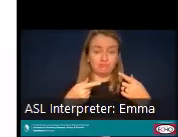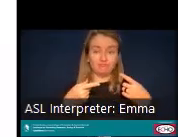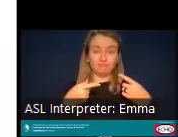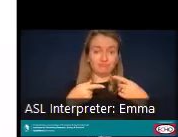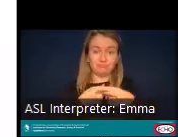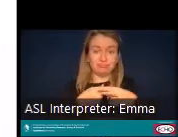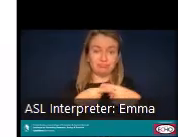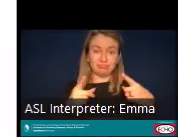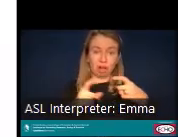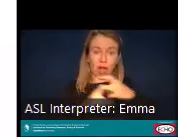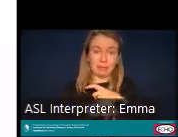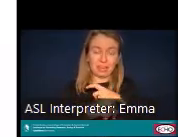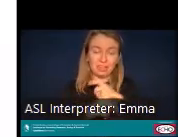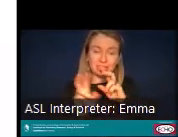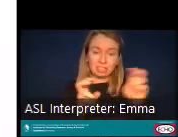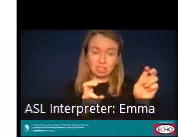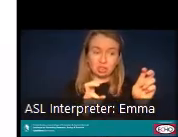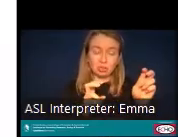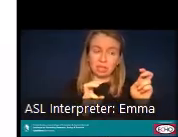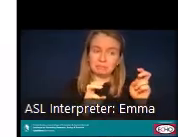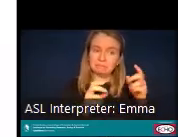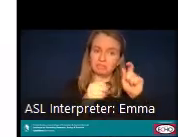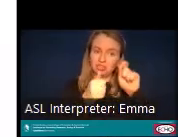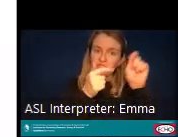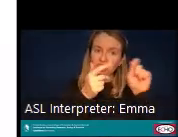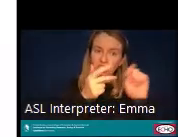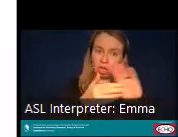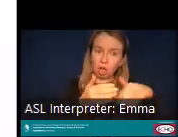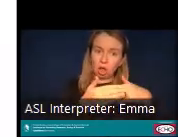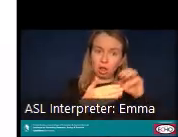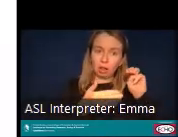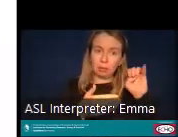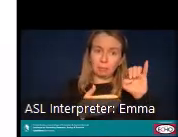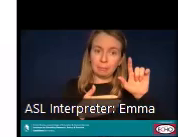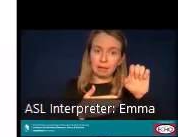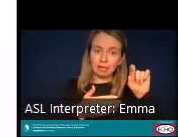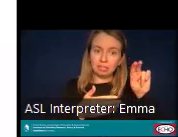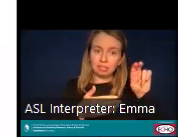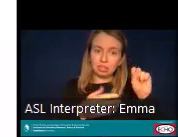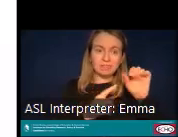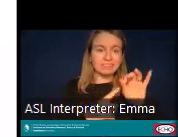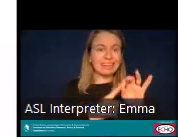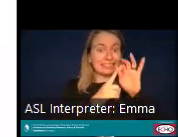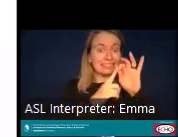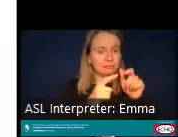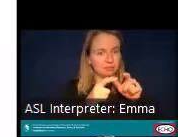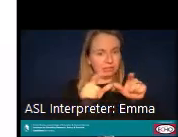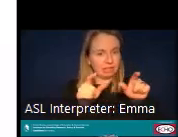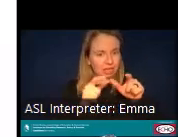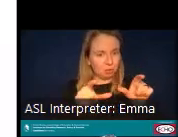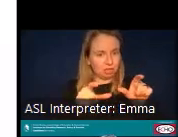milestones except for language, and he's described as kind of an